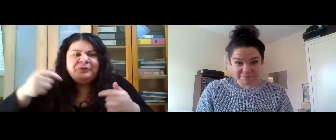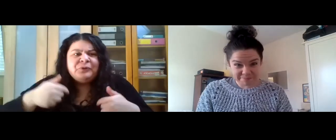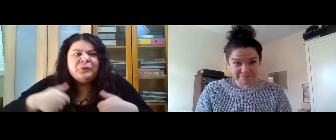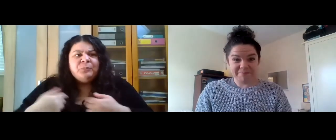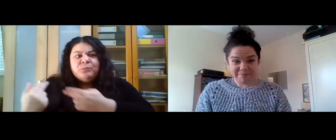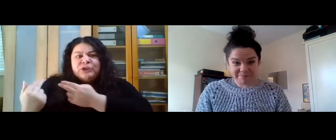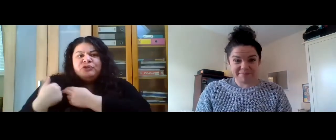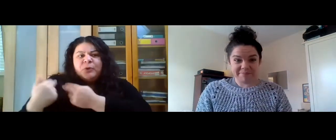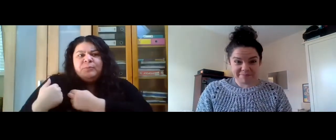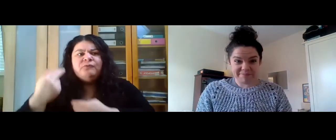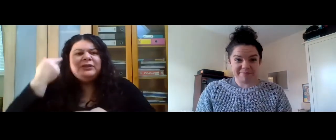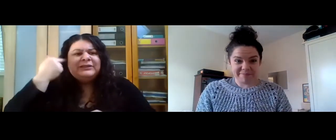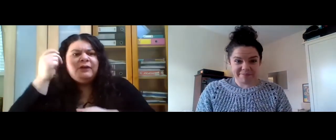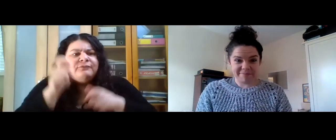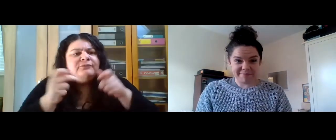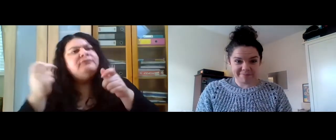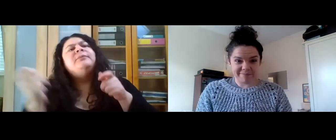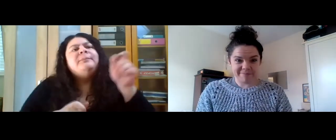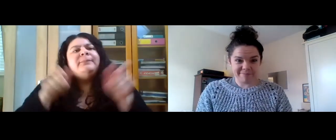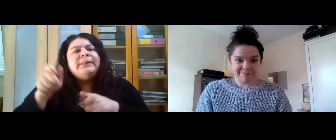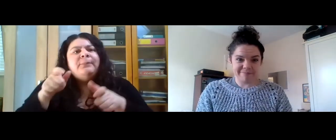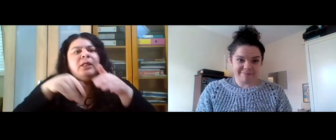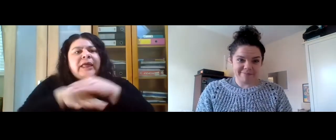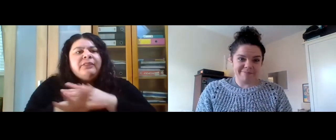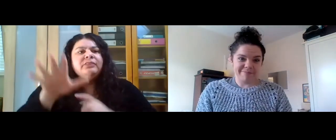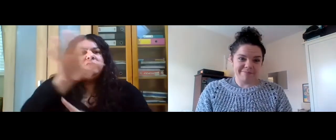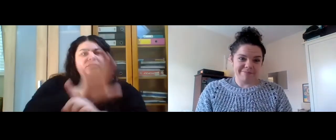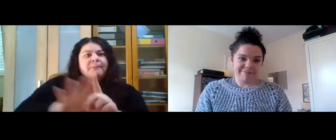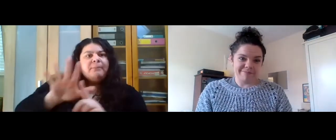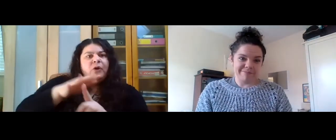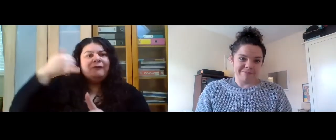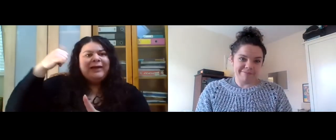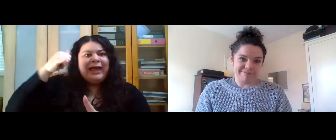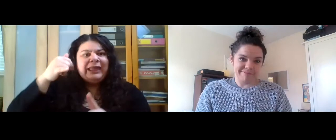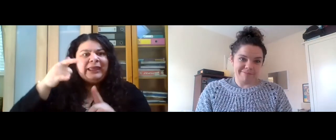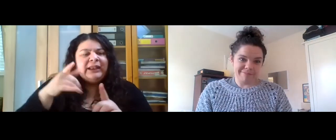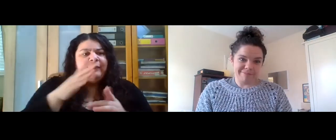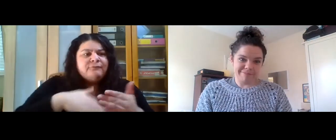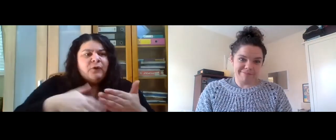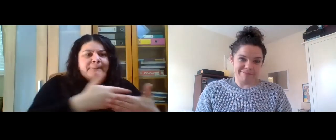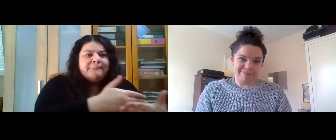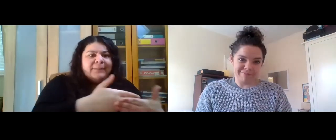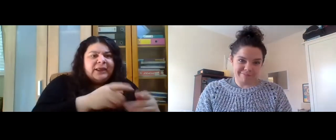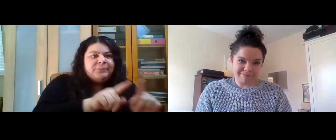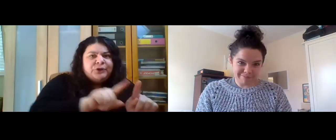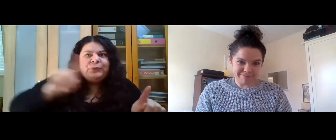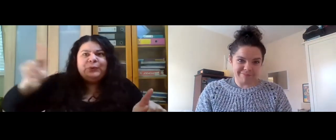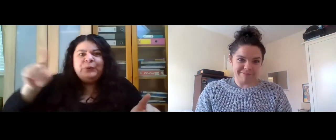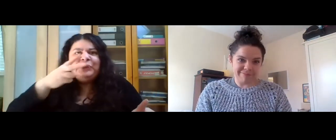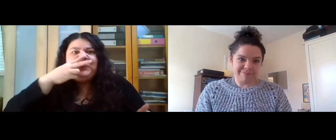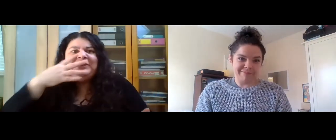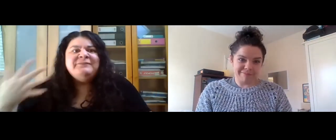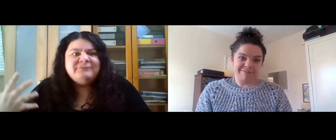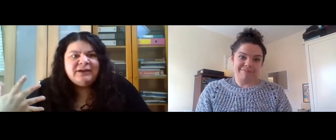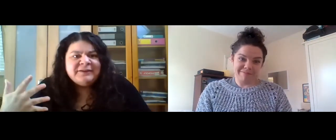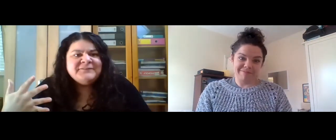It is my responsibility to support deaf children and young adults in the borough of Hackney aged 0 - 25.